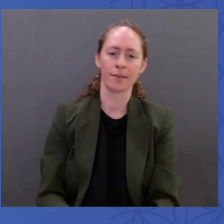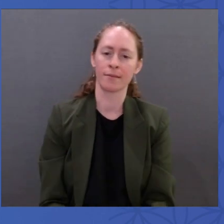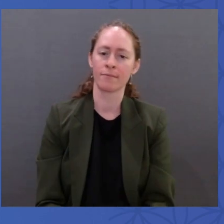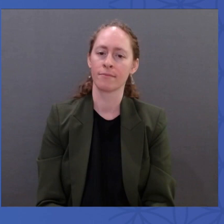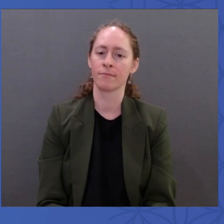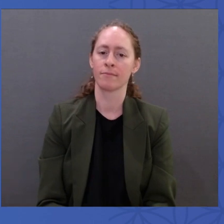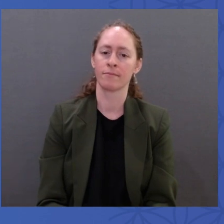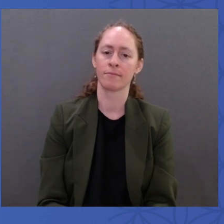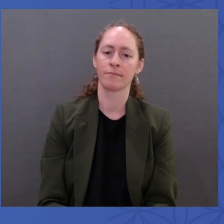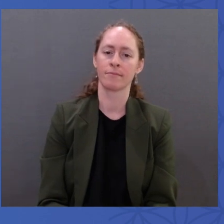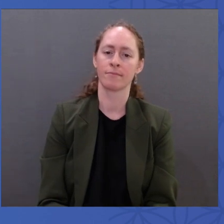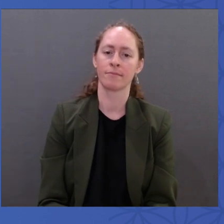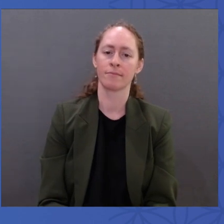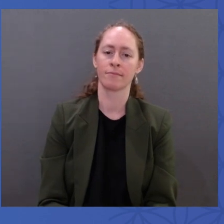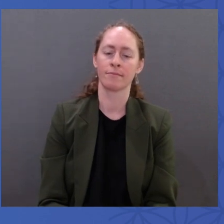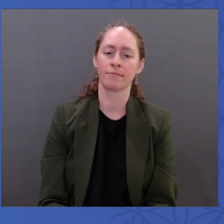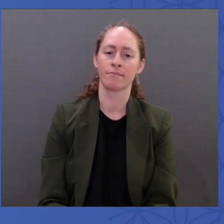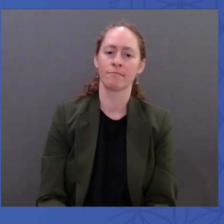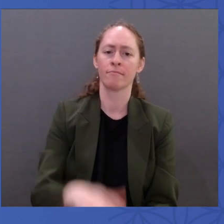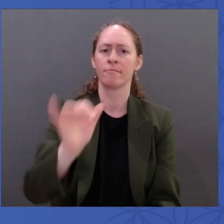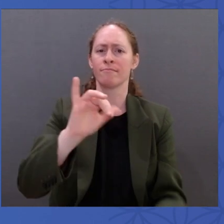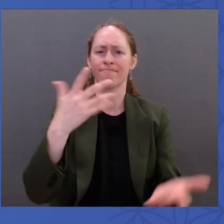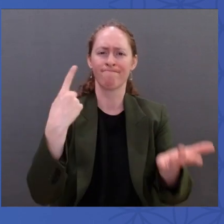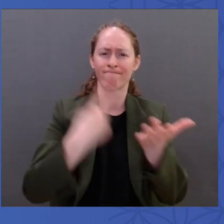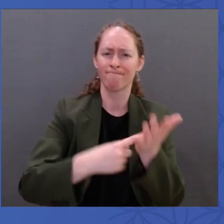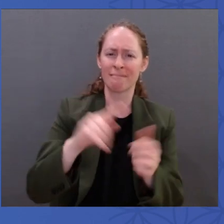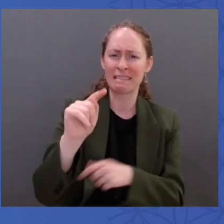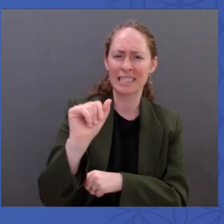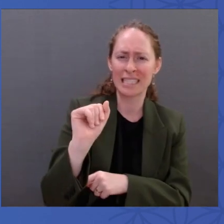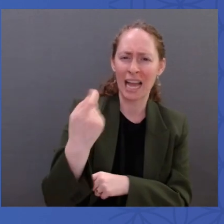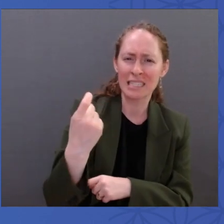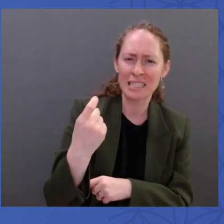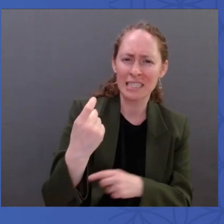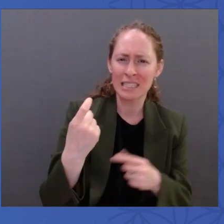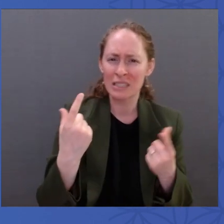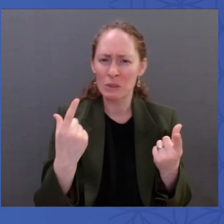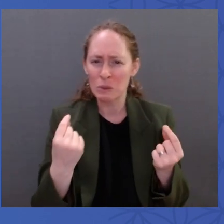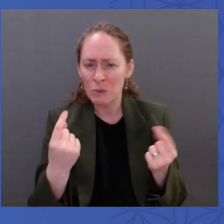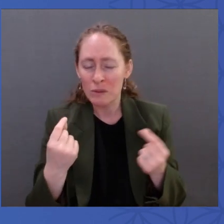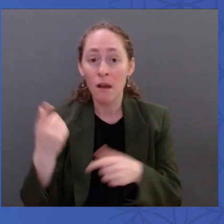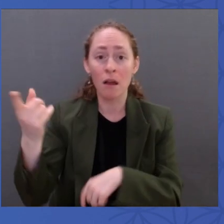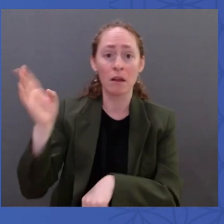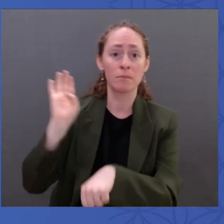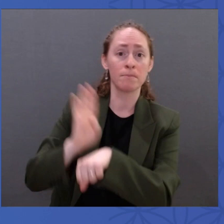These are major issues. Ladies and gentlemen. Vietnam pursues a consistent policy for